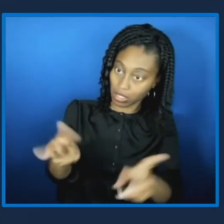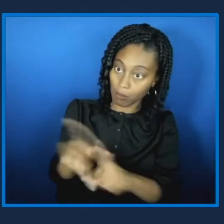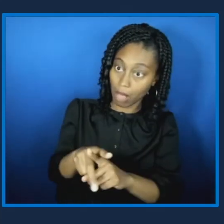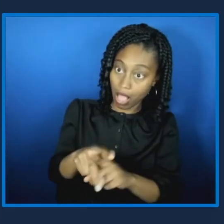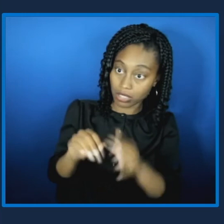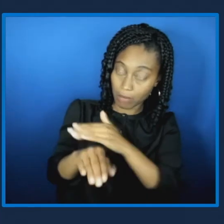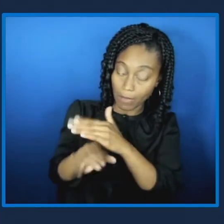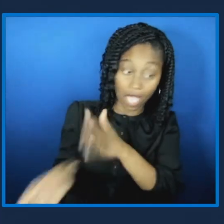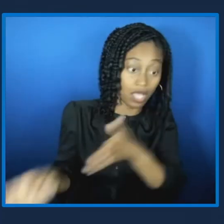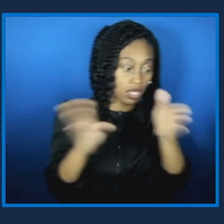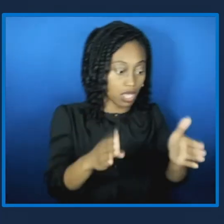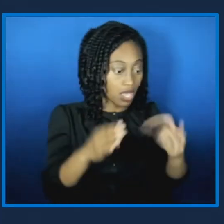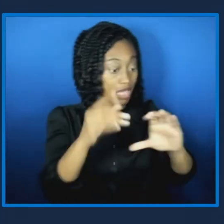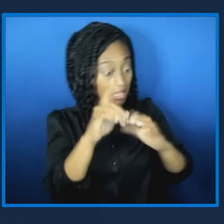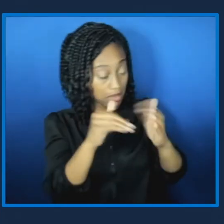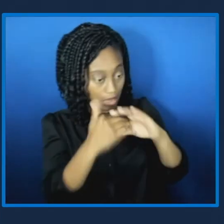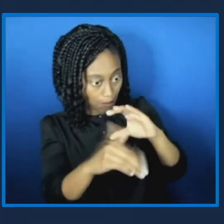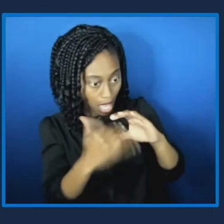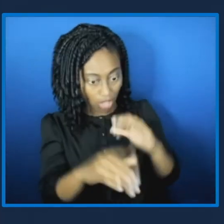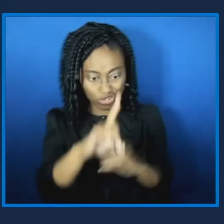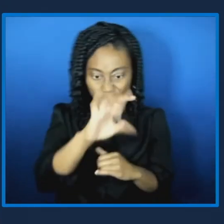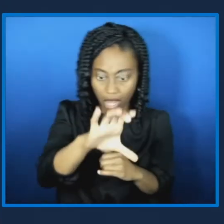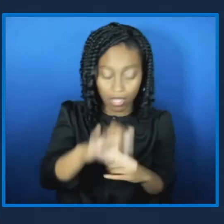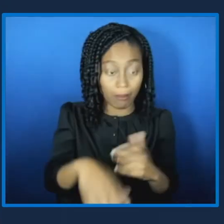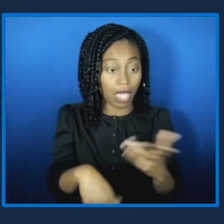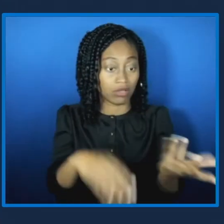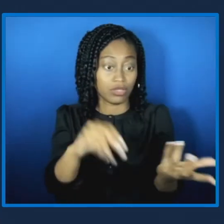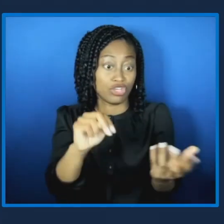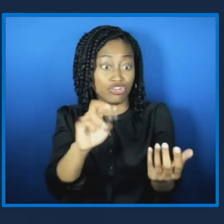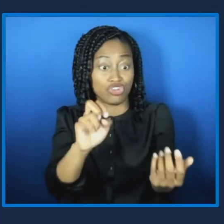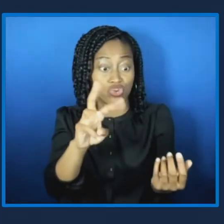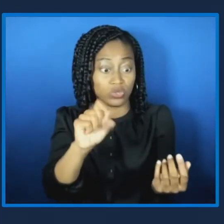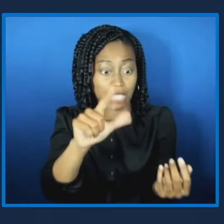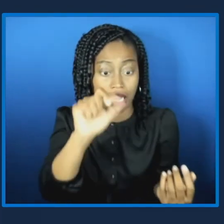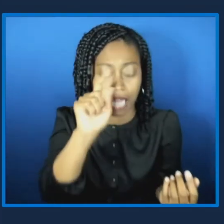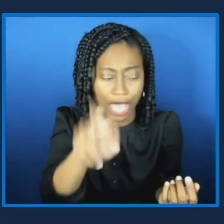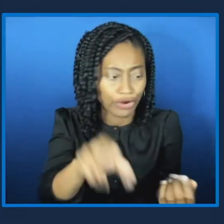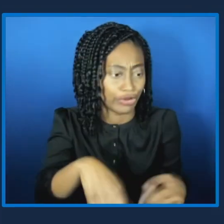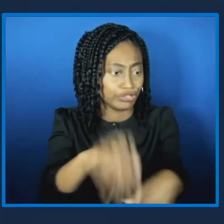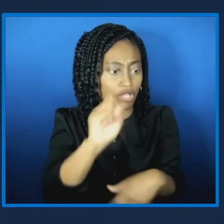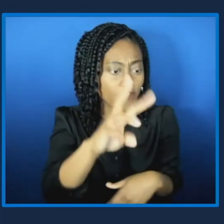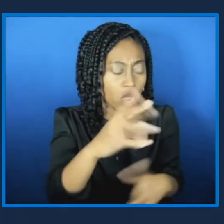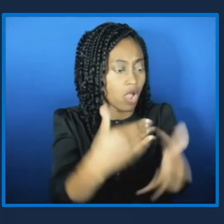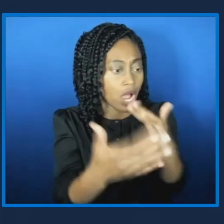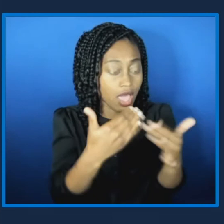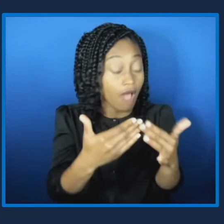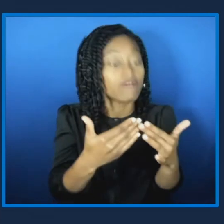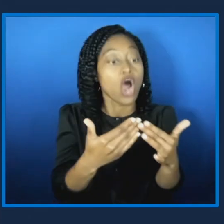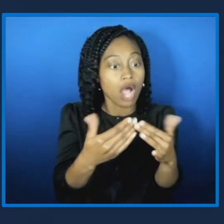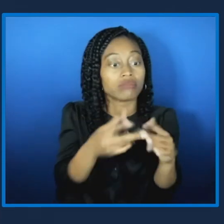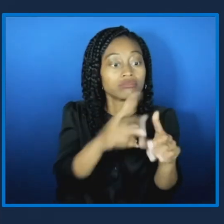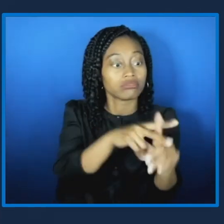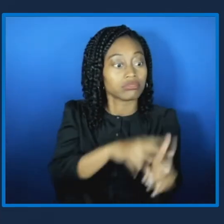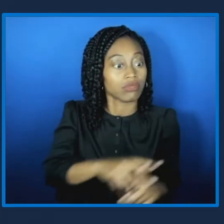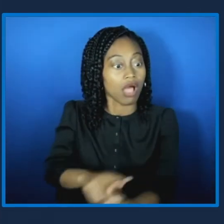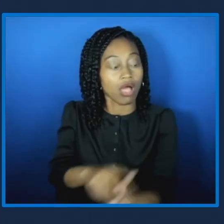you move to a piece of software. You're all on a journey in terms of your demands of accessibility and disability inclusion.